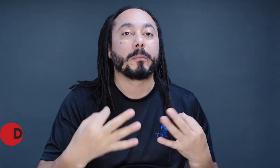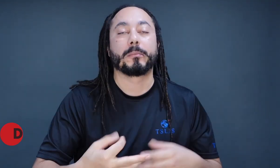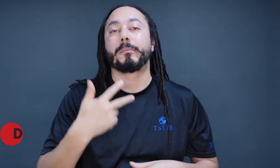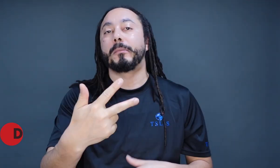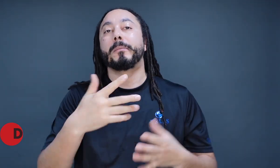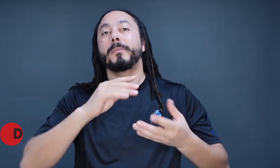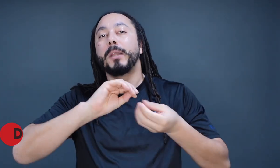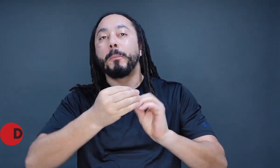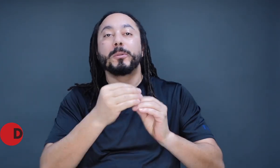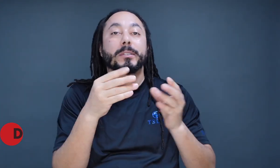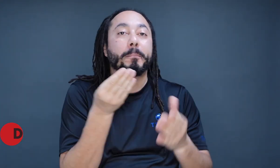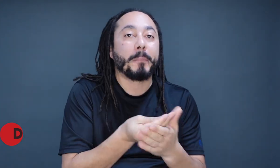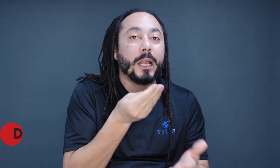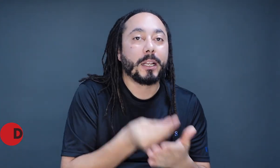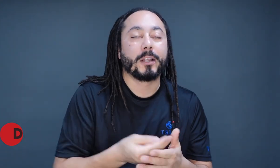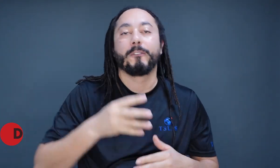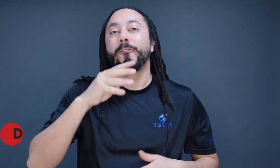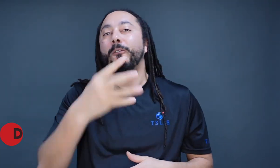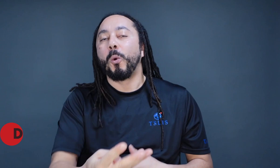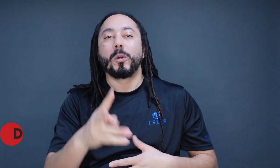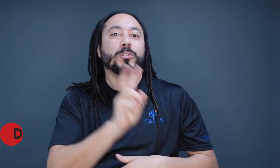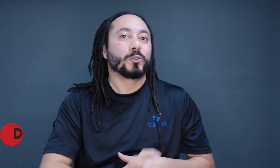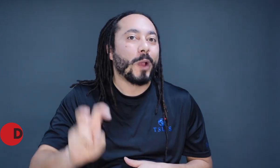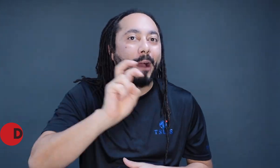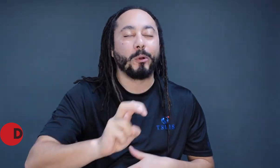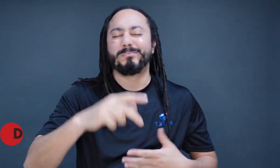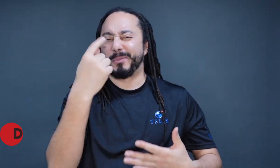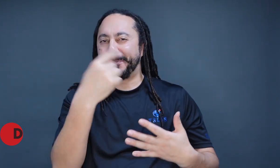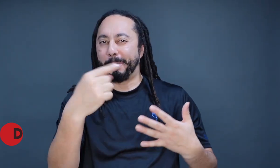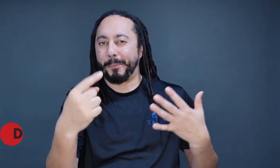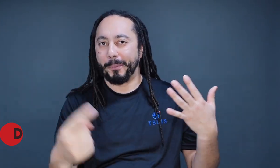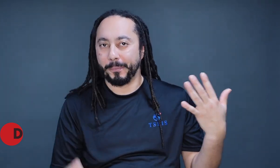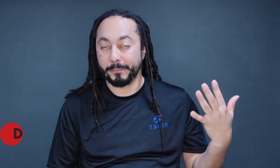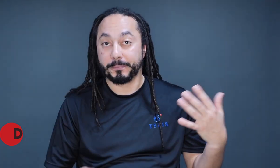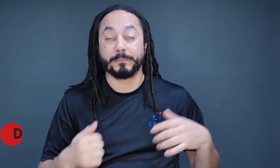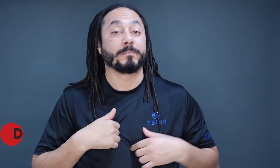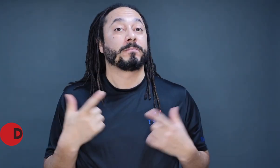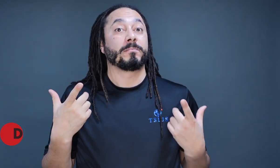So what I did was I’d learn topic one which was animals.